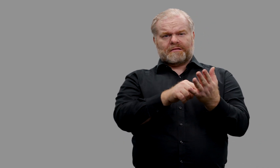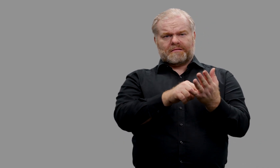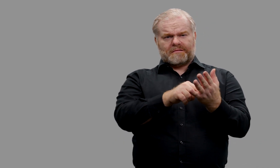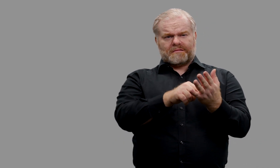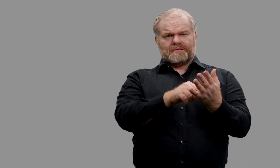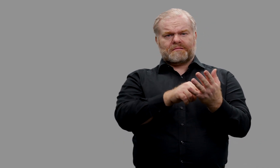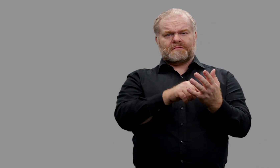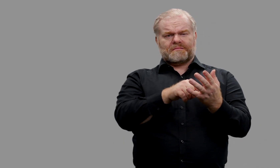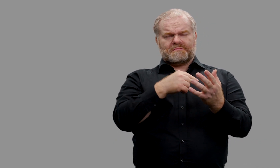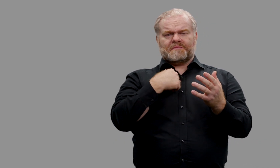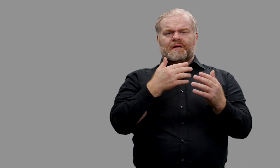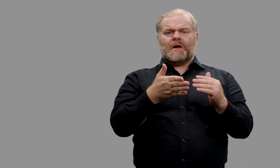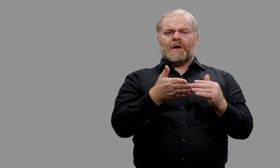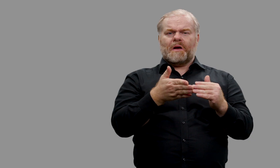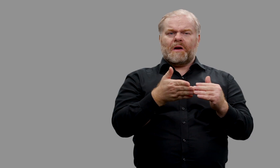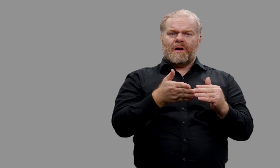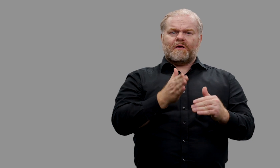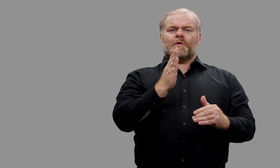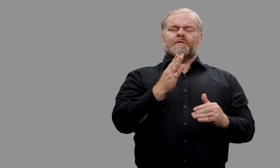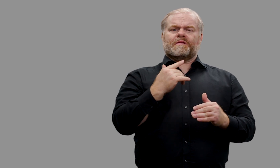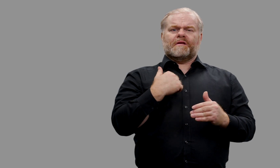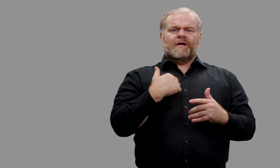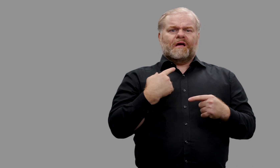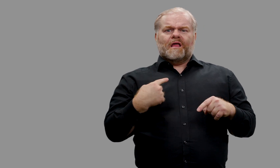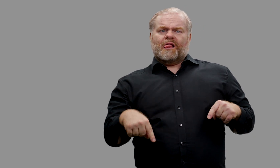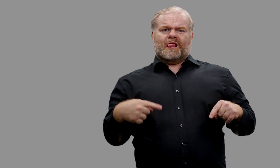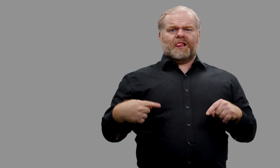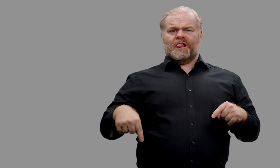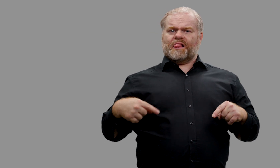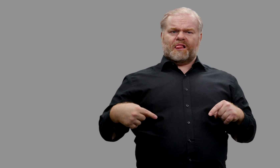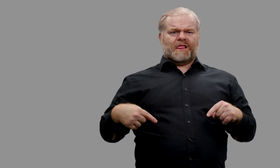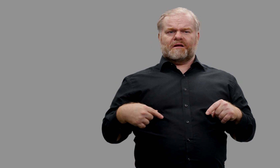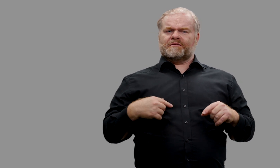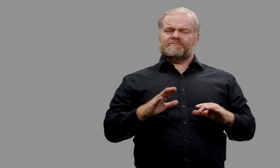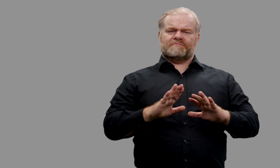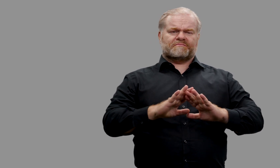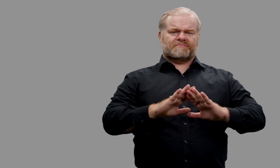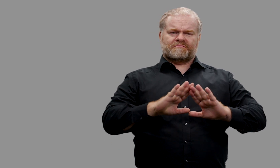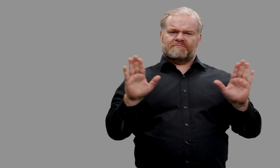I stopped being afraid.